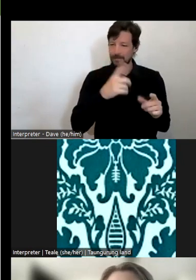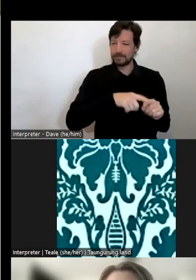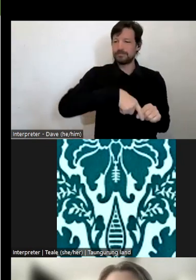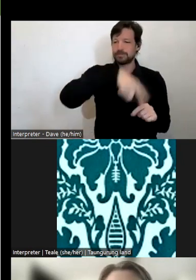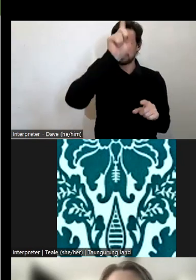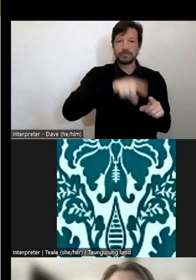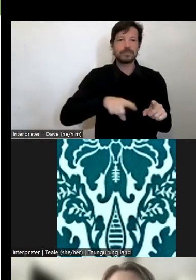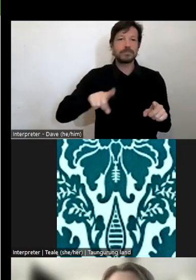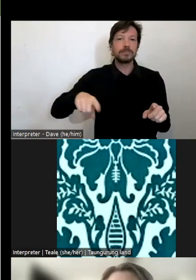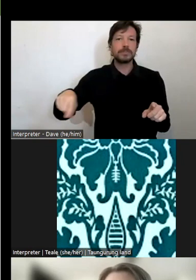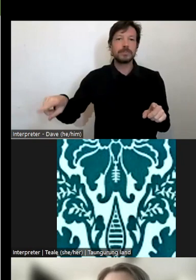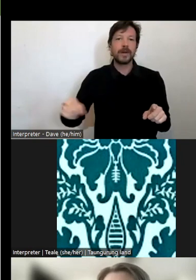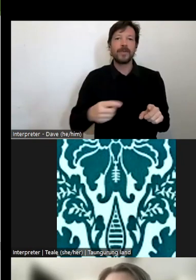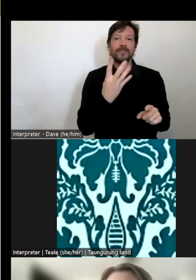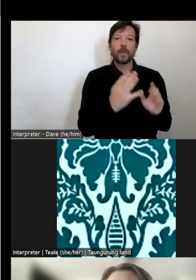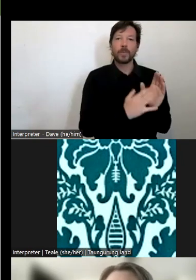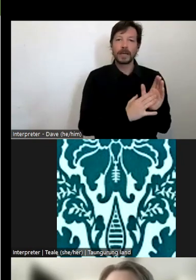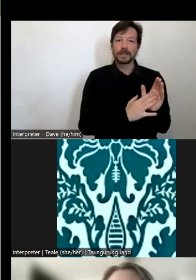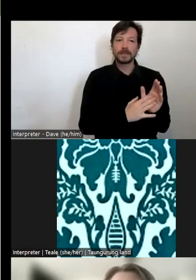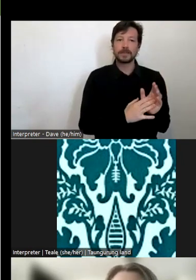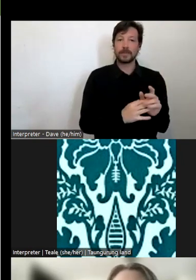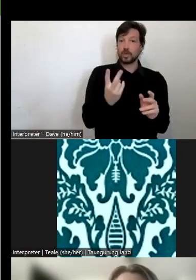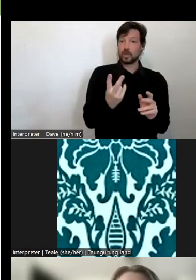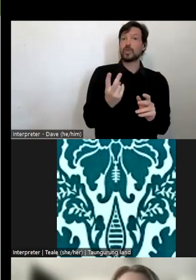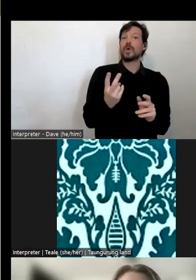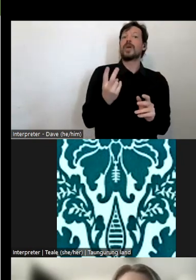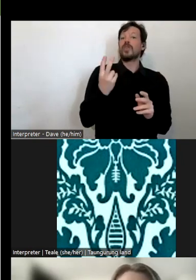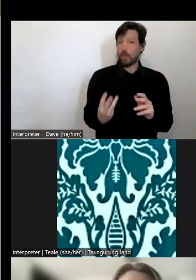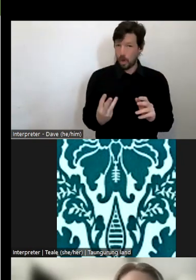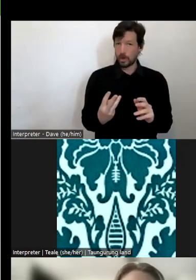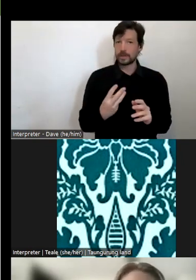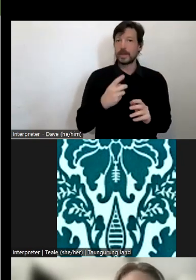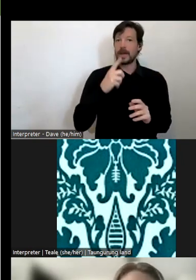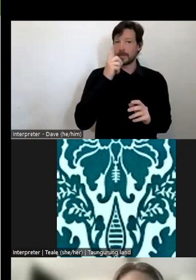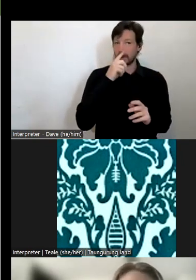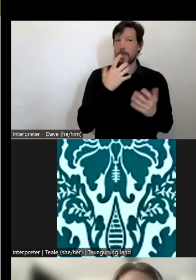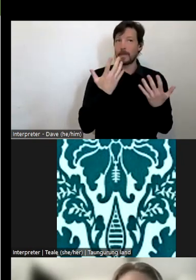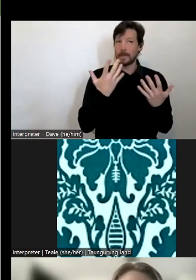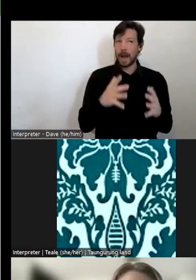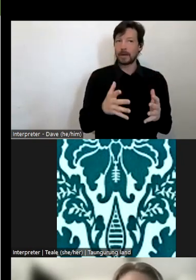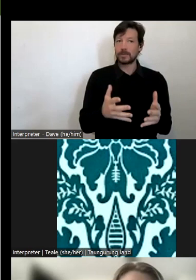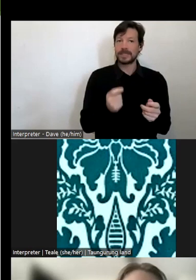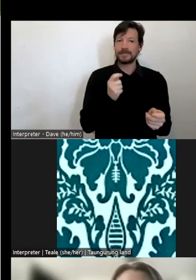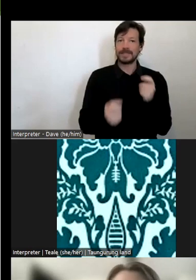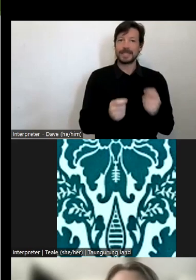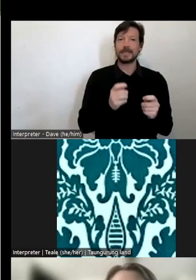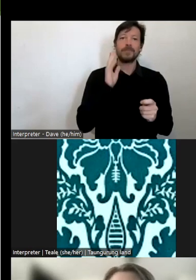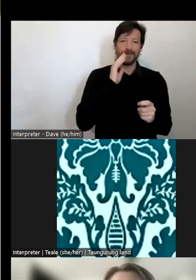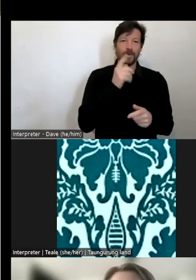and 2/3 of people had had the testing under 12 months of age. So that's really reflecting people